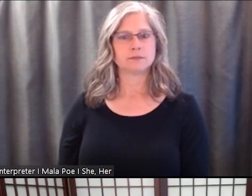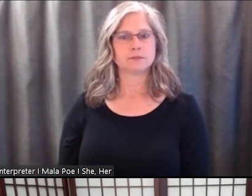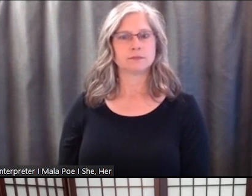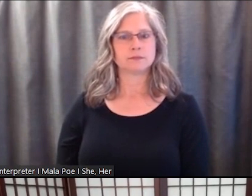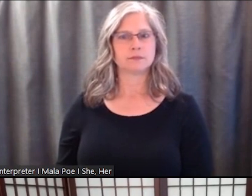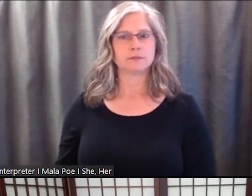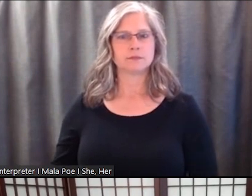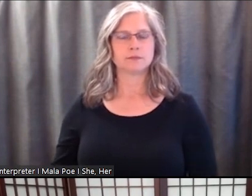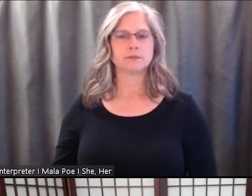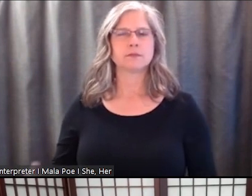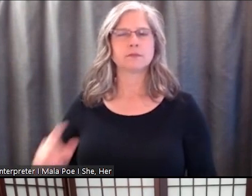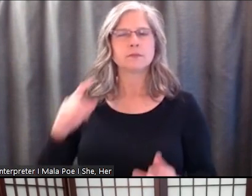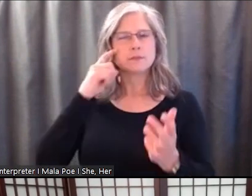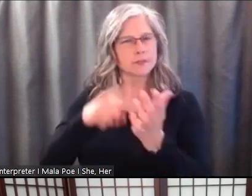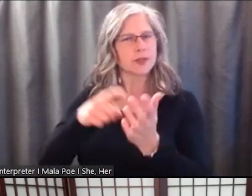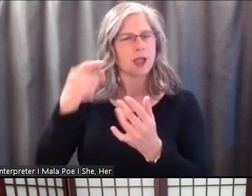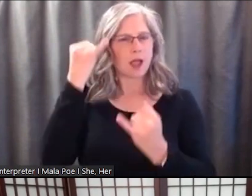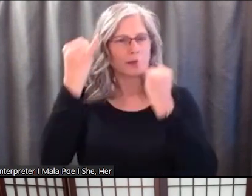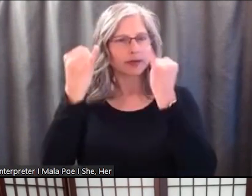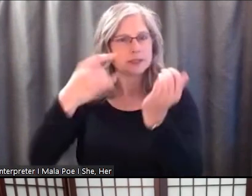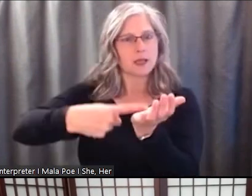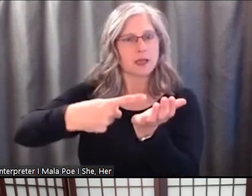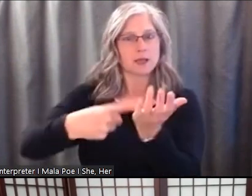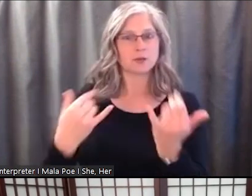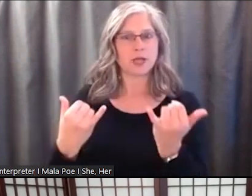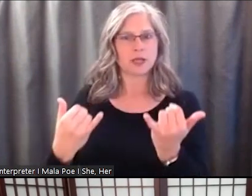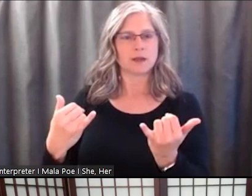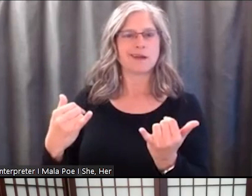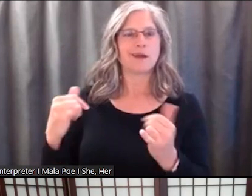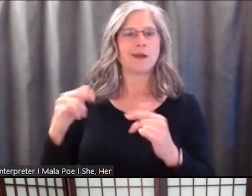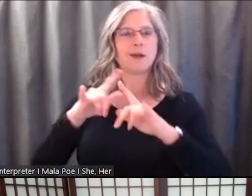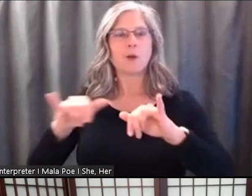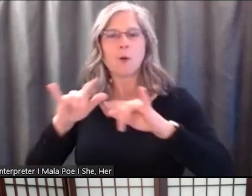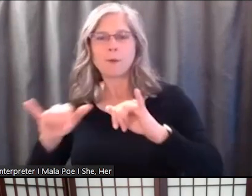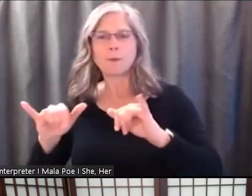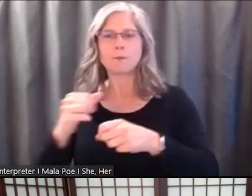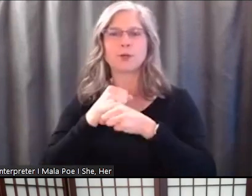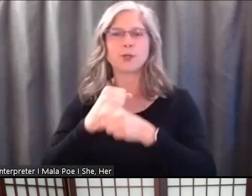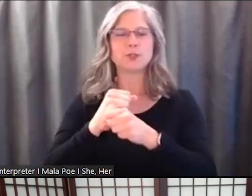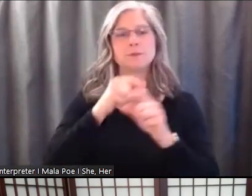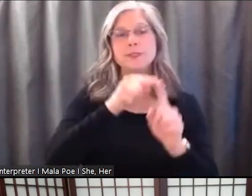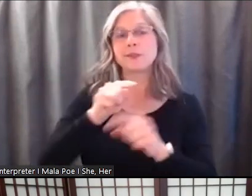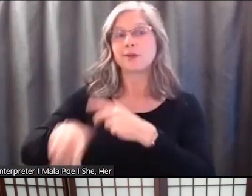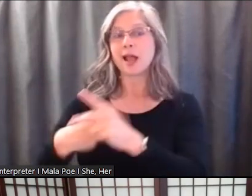I'll note that the ideas that we've been discussing in today's symposium are co-produced in context of particular relationships, particularly power relationships.